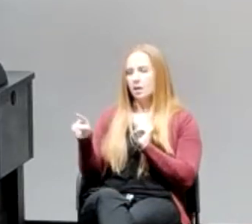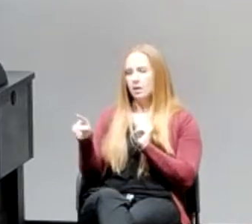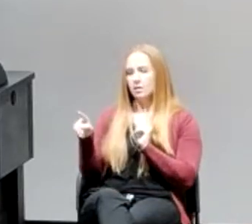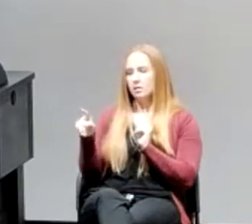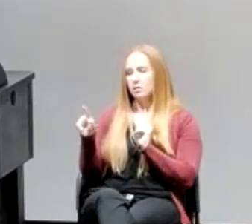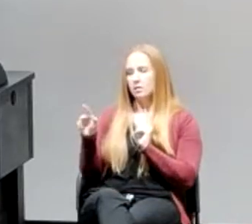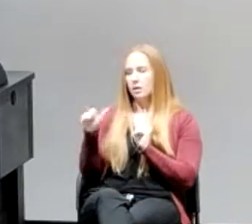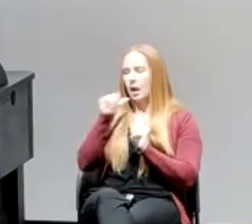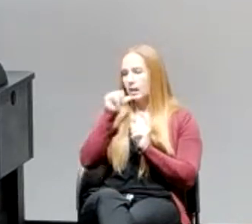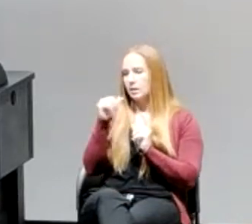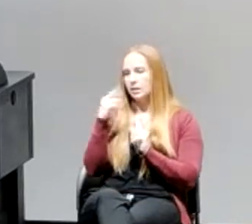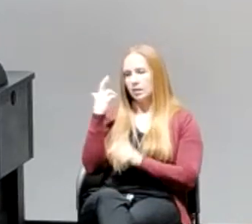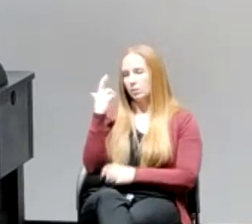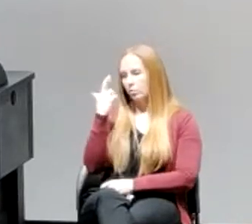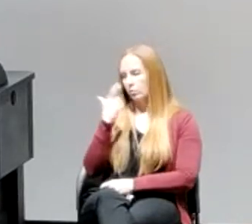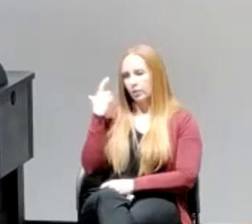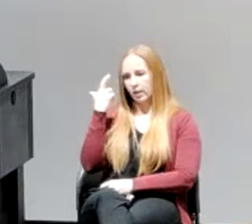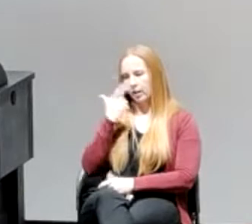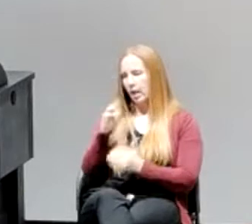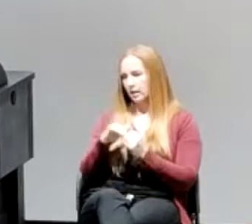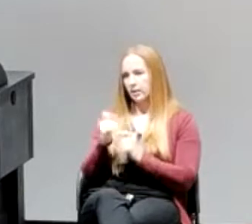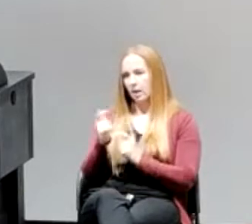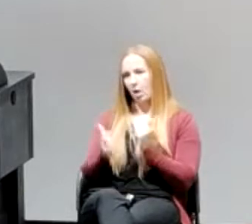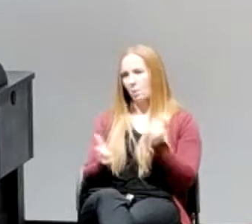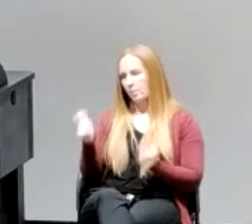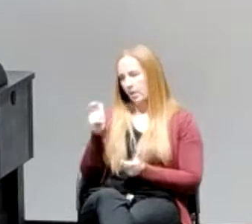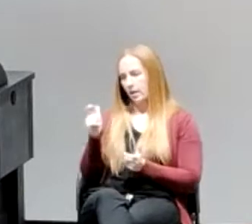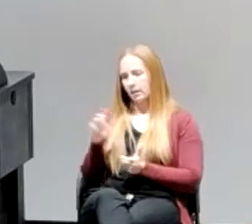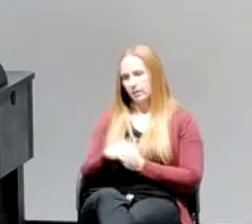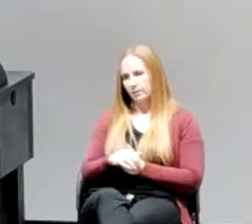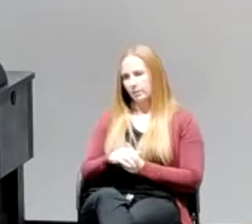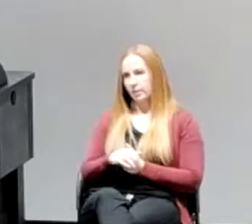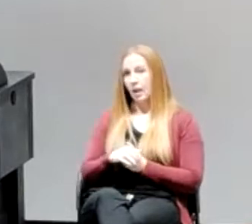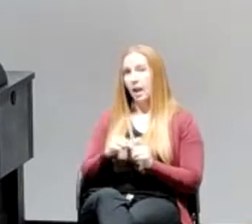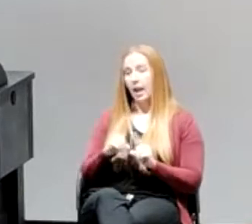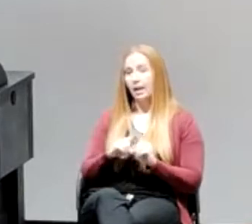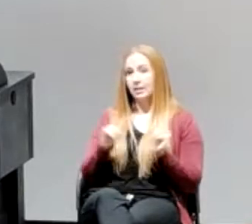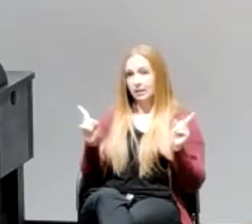15 to 18 months and it God smacked me and I didn't have the foggy evident idea why.